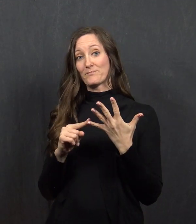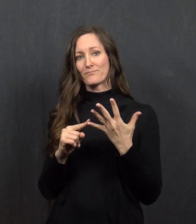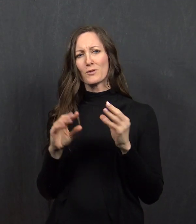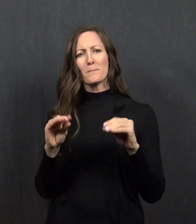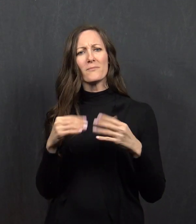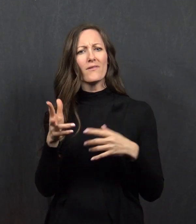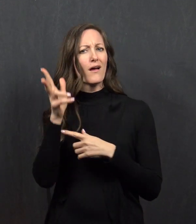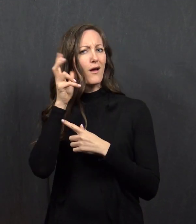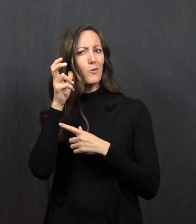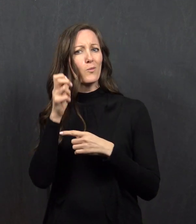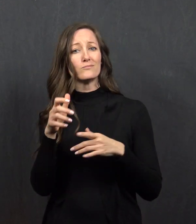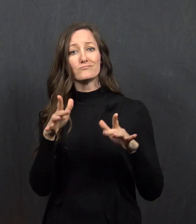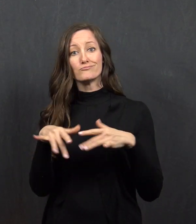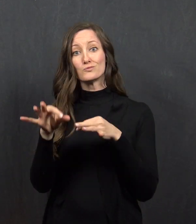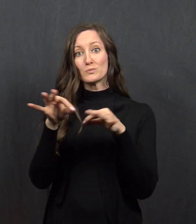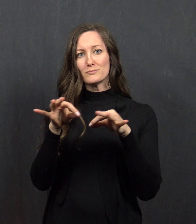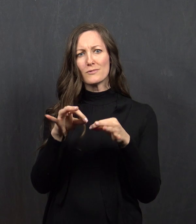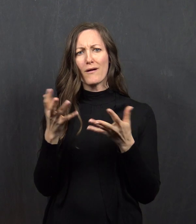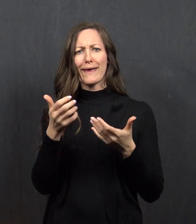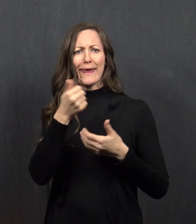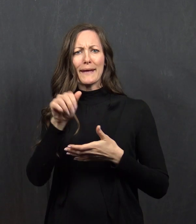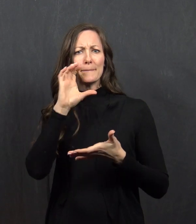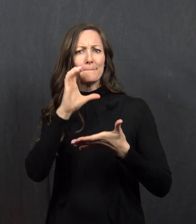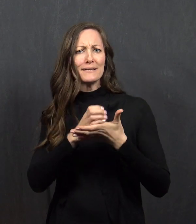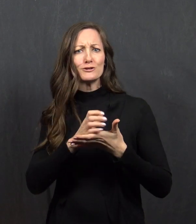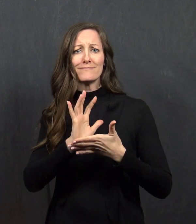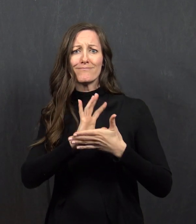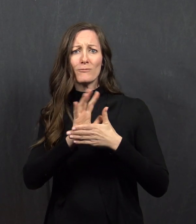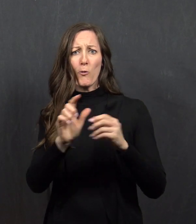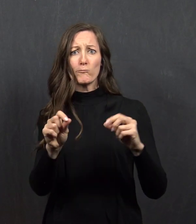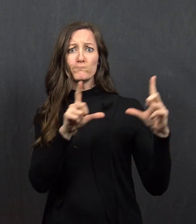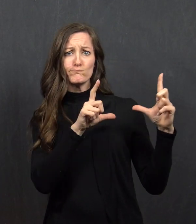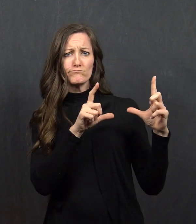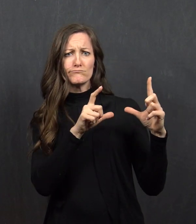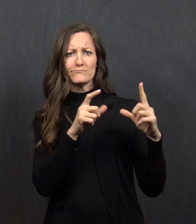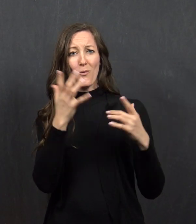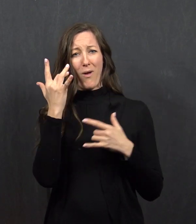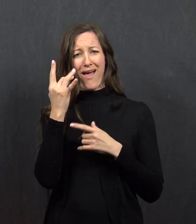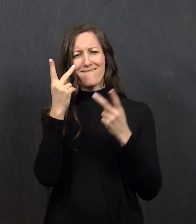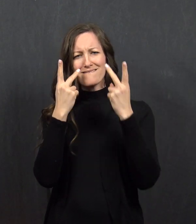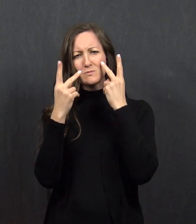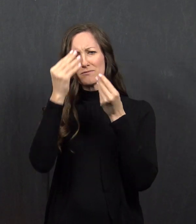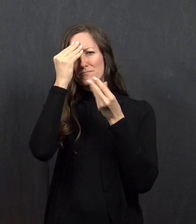5) Provide an auditory description of any graphics, so that visual information is inclusive to listeners who are